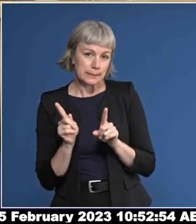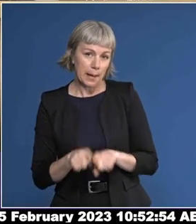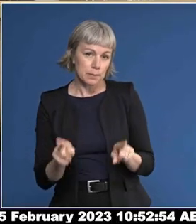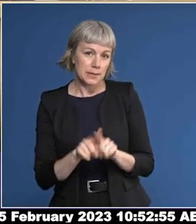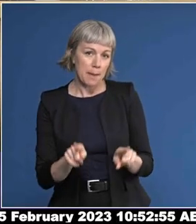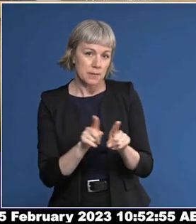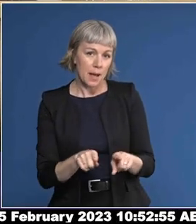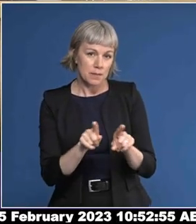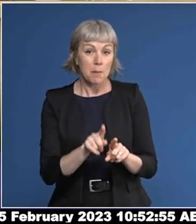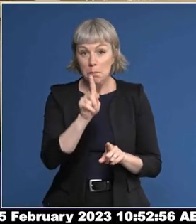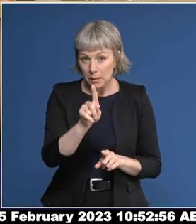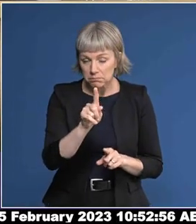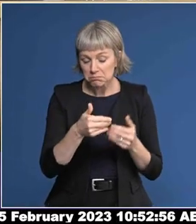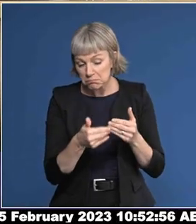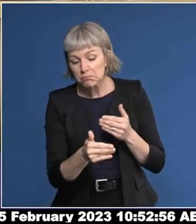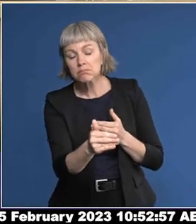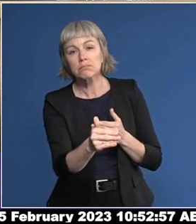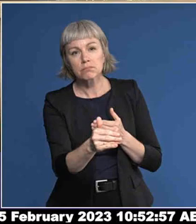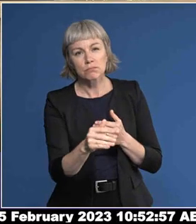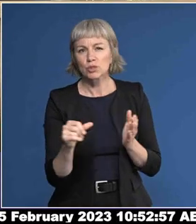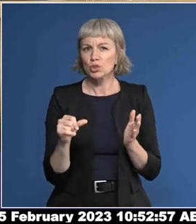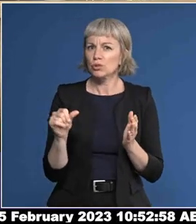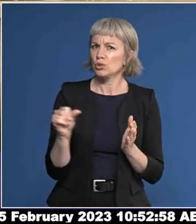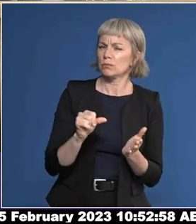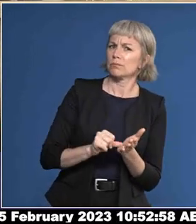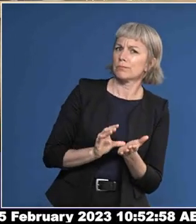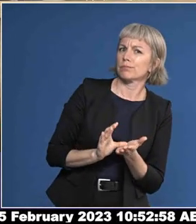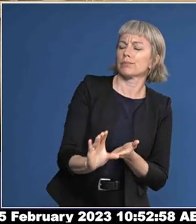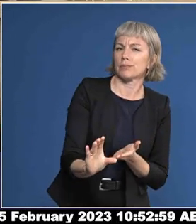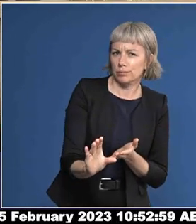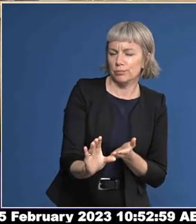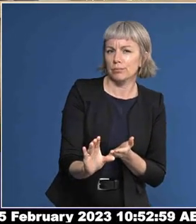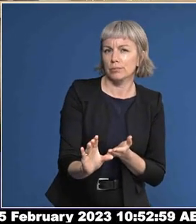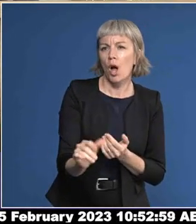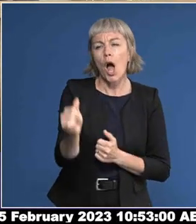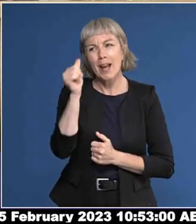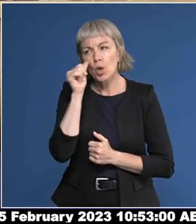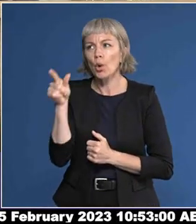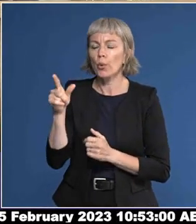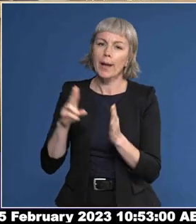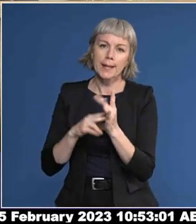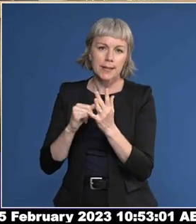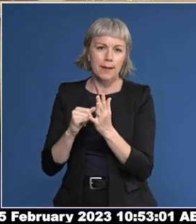So I appreciate the constraints that that funding model may well provide at times, but